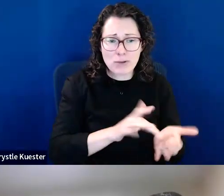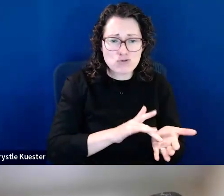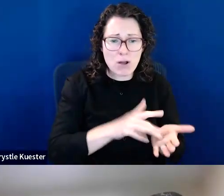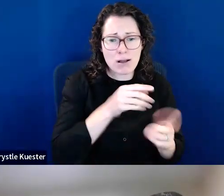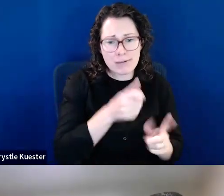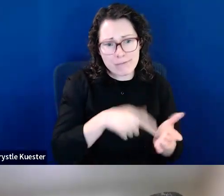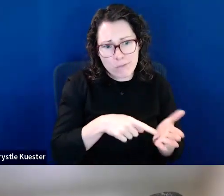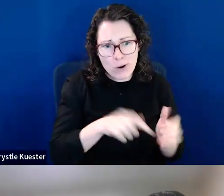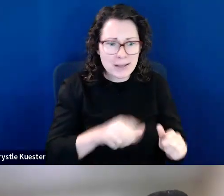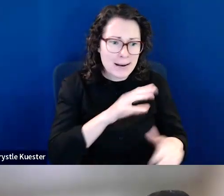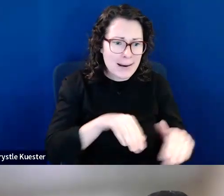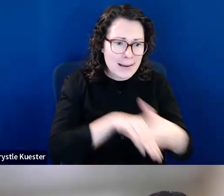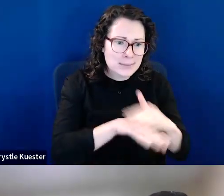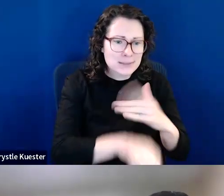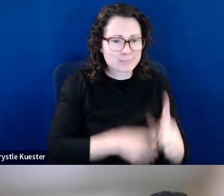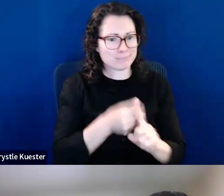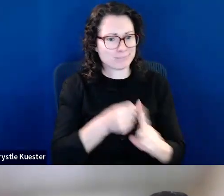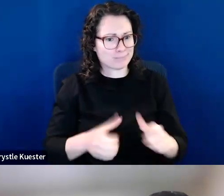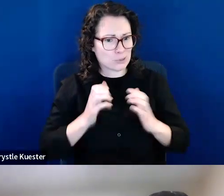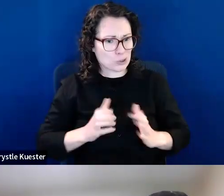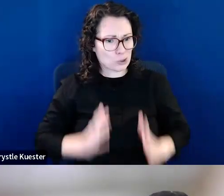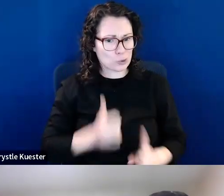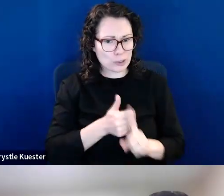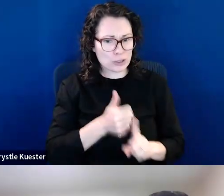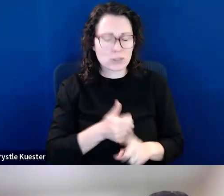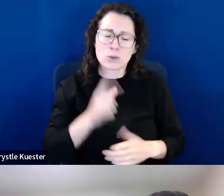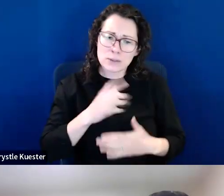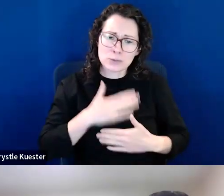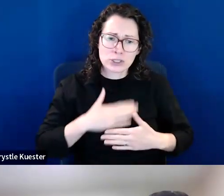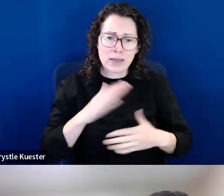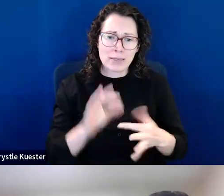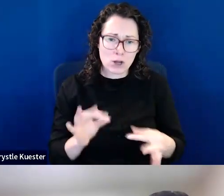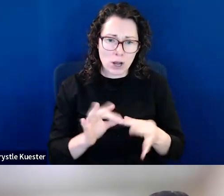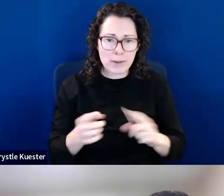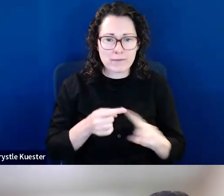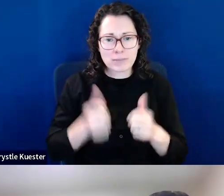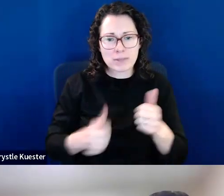and accessibility are impacting consumers and appreciate the comment from the executive director